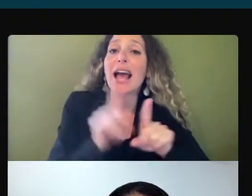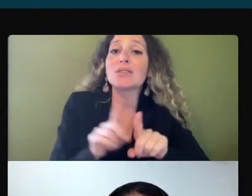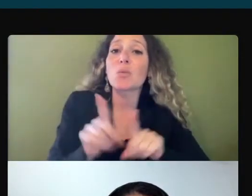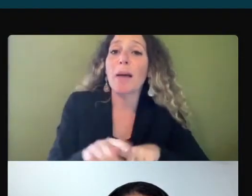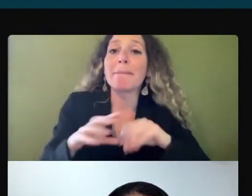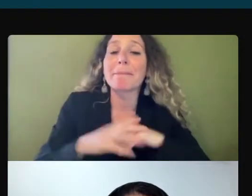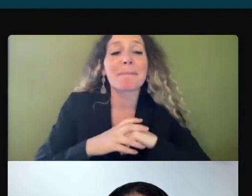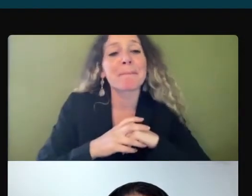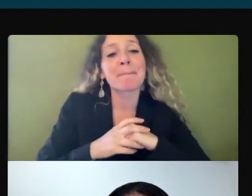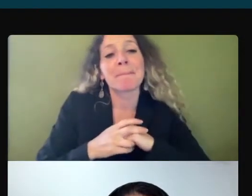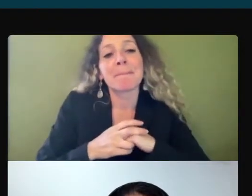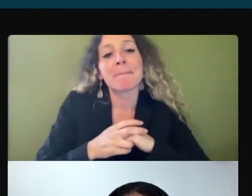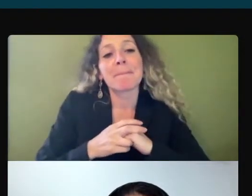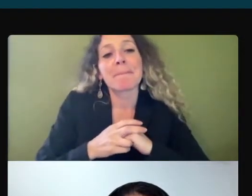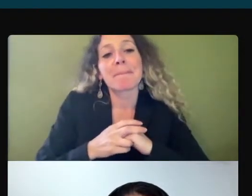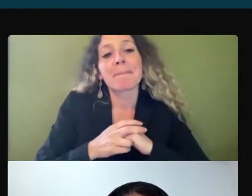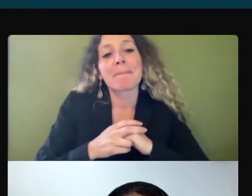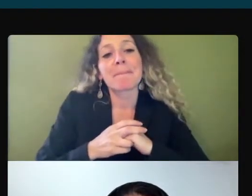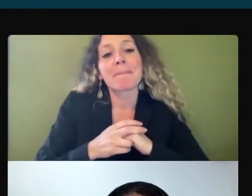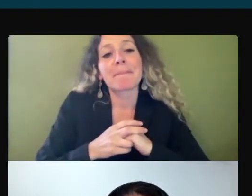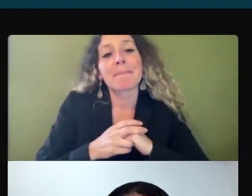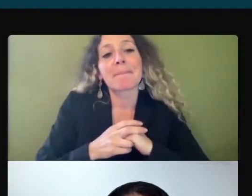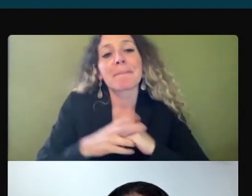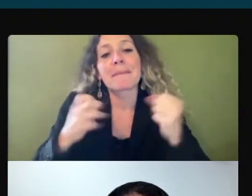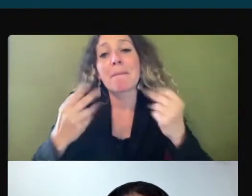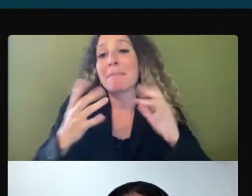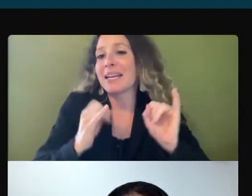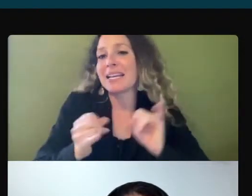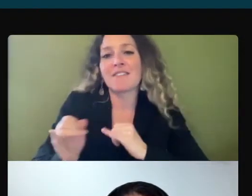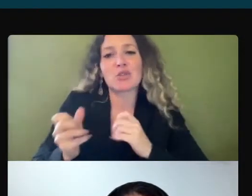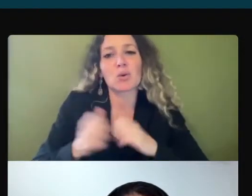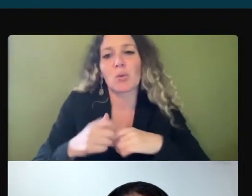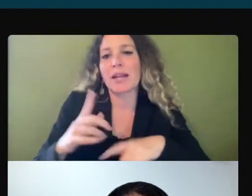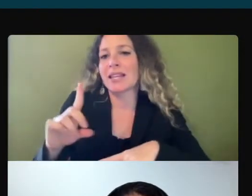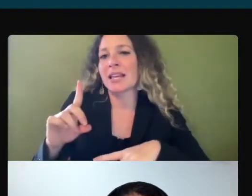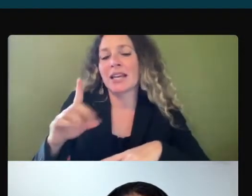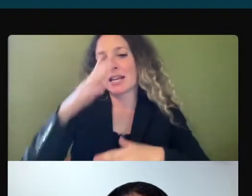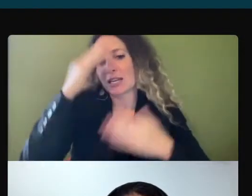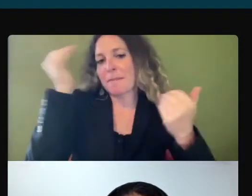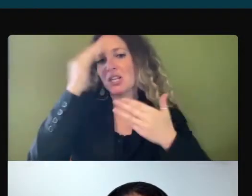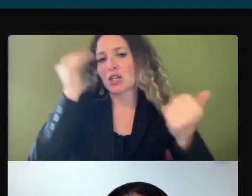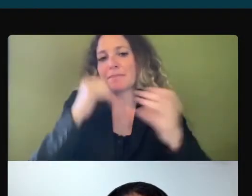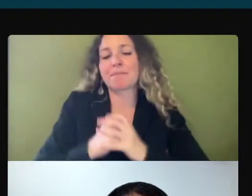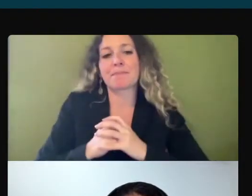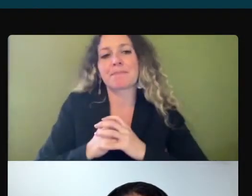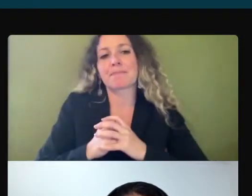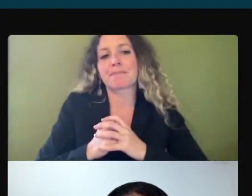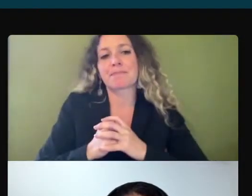And many individuals with dementia will need some assistance when joining telemedicine visits,